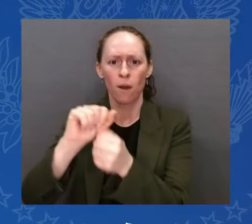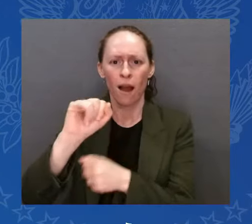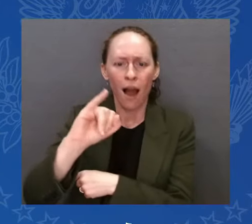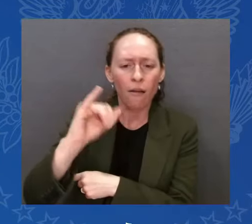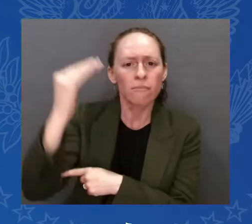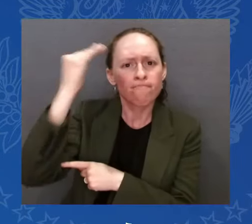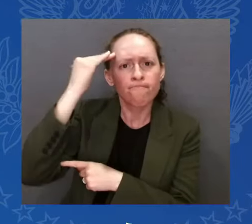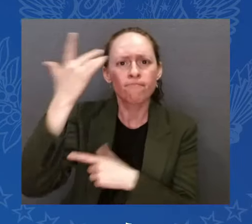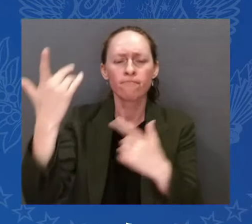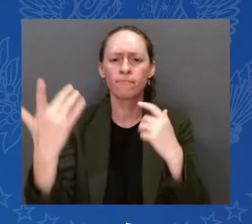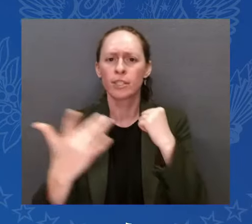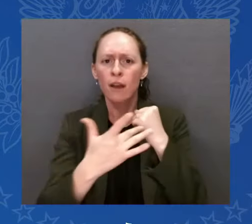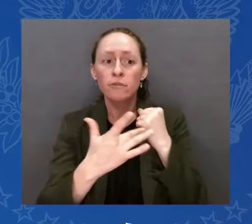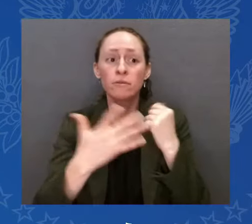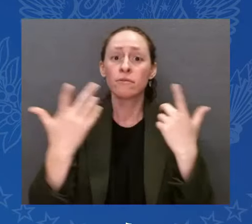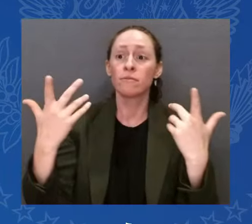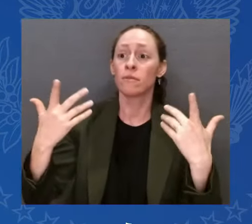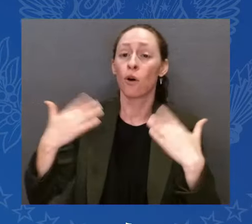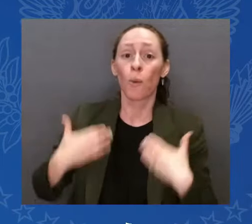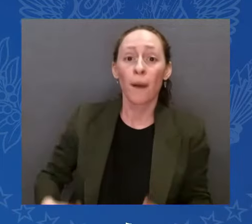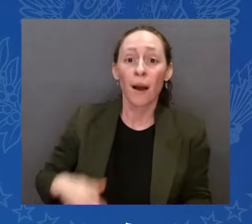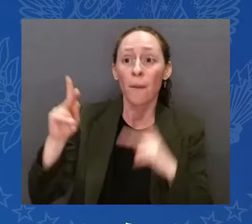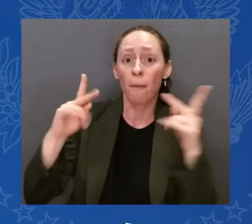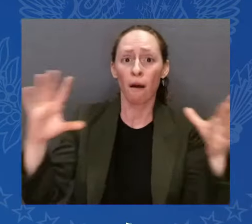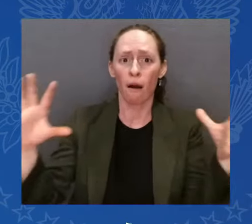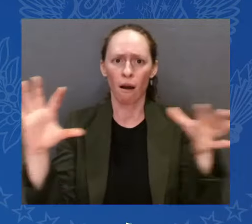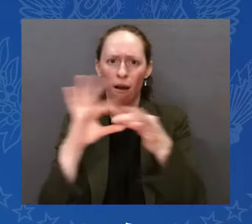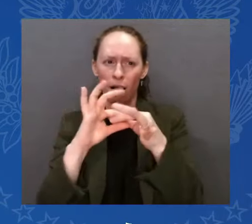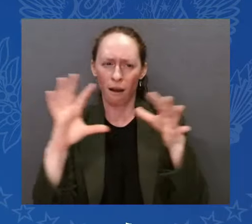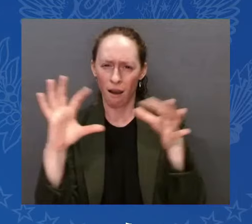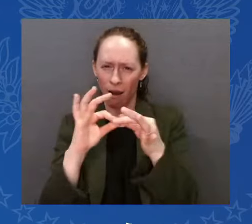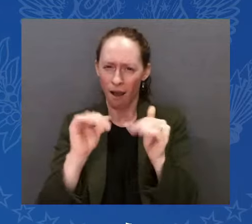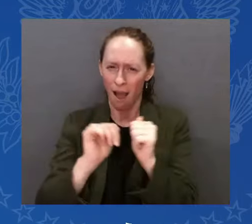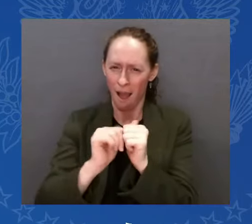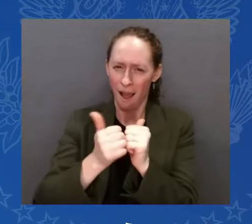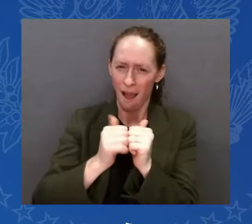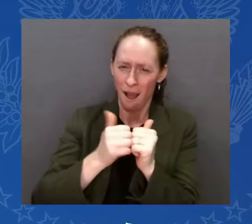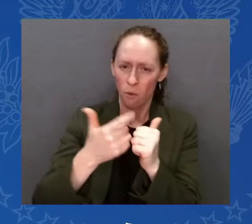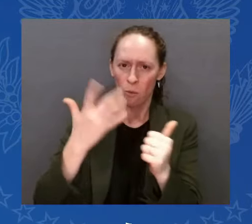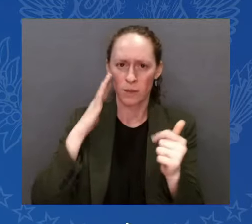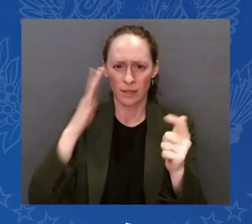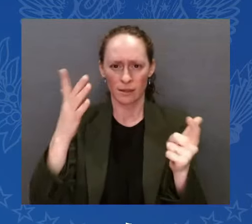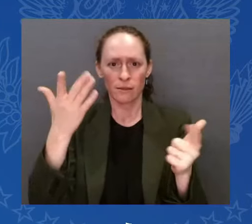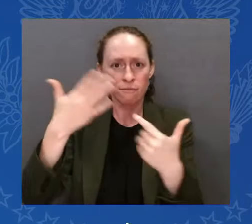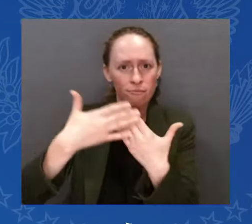who can provide a range of perspectives for us and -- on AI's enormous promise and its risks.